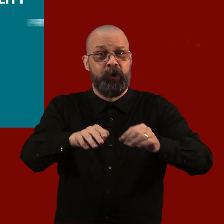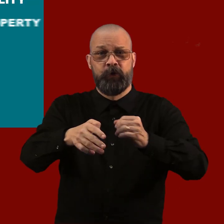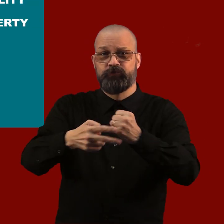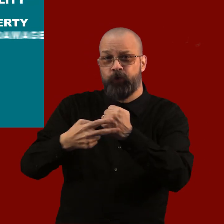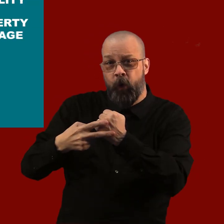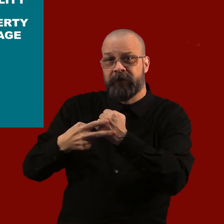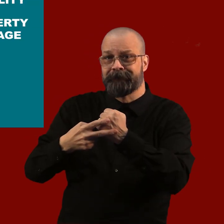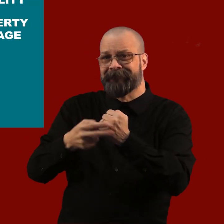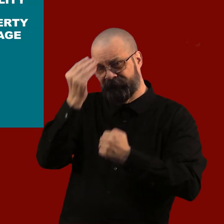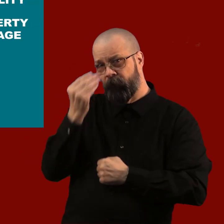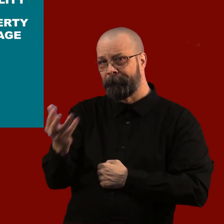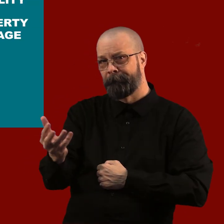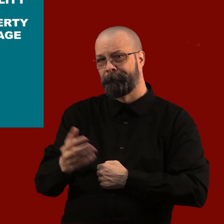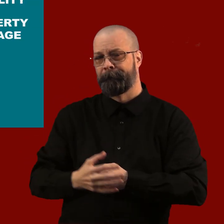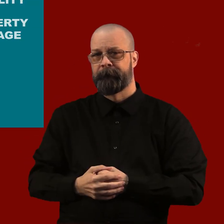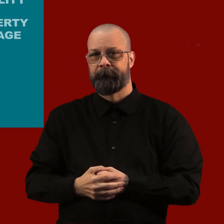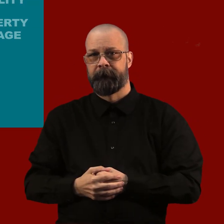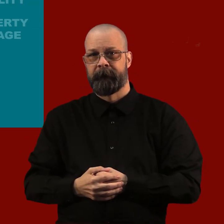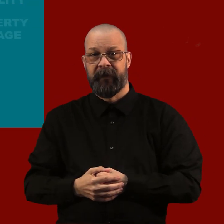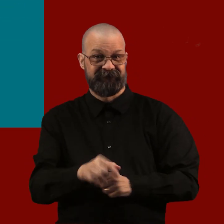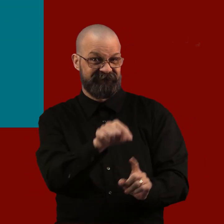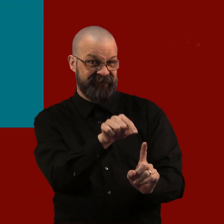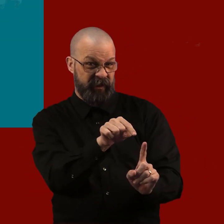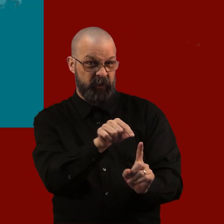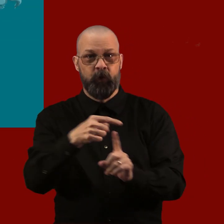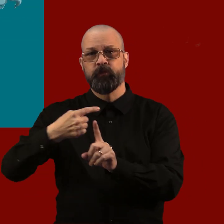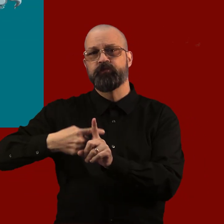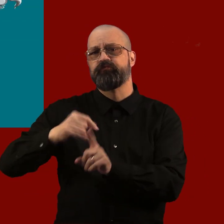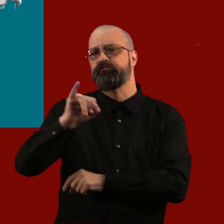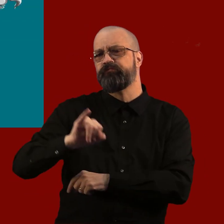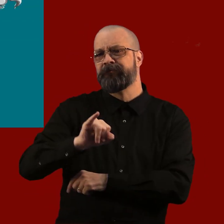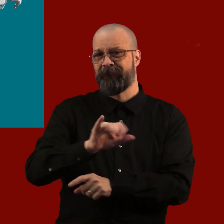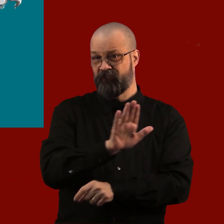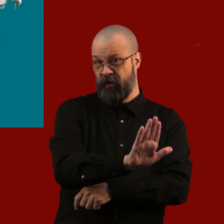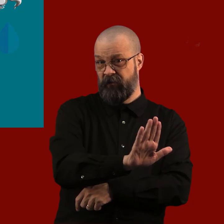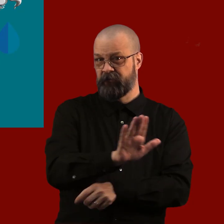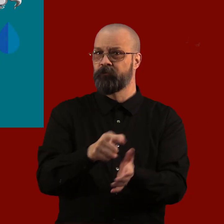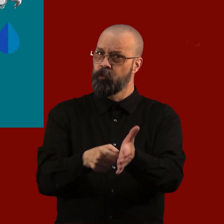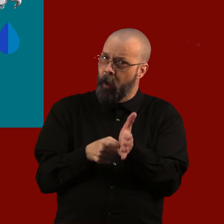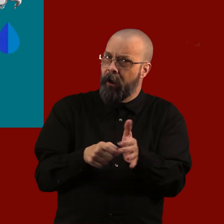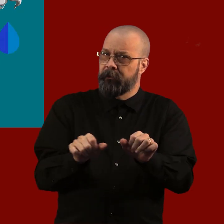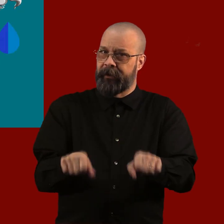and property damage, which usually covers losses from fire, smoke, theft, and some types of water damage,